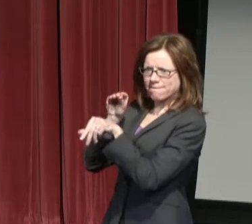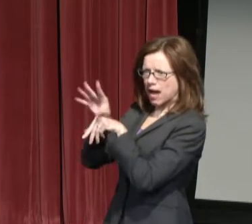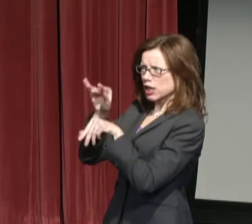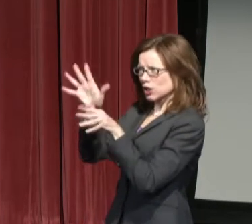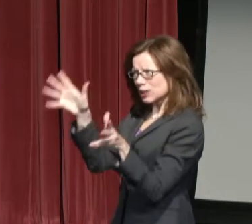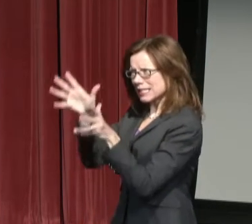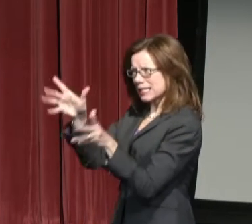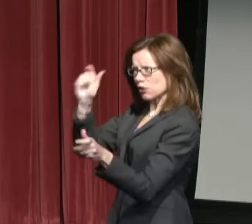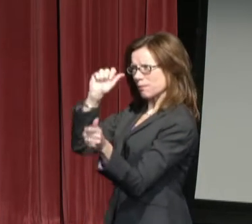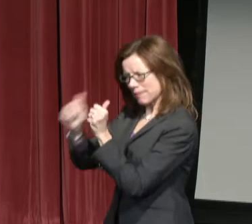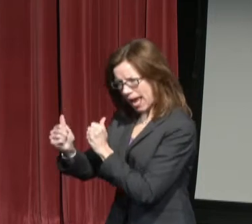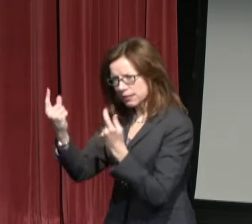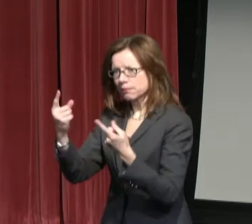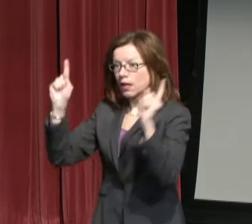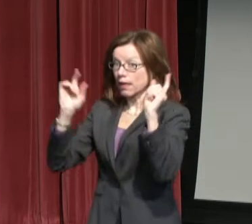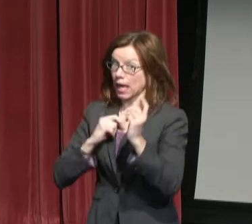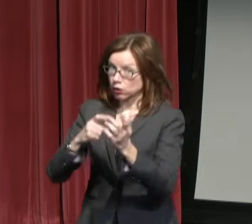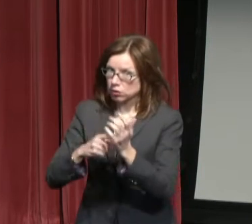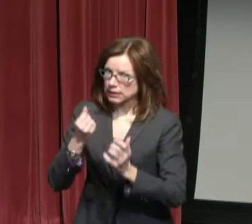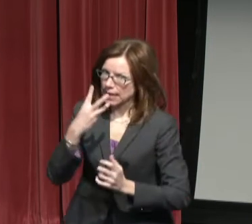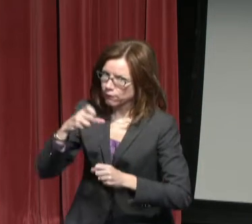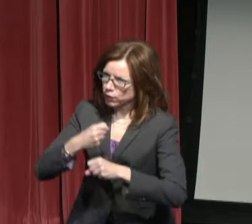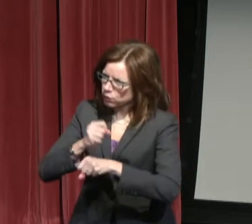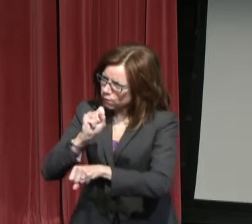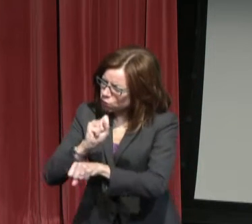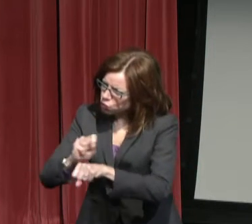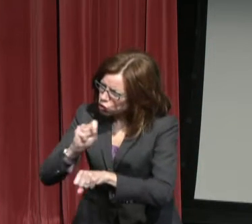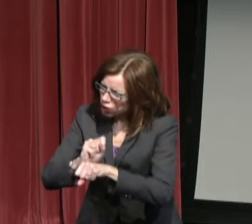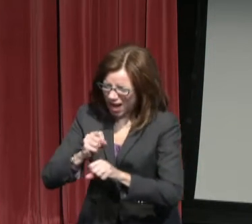Again, that took several years of work and I would say visionary leadership.